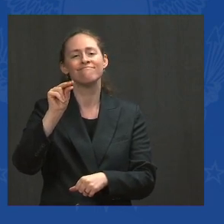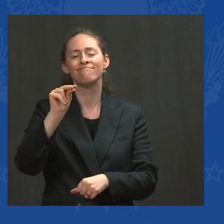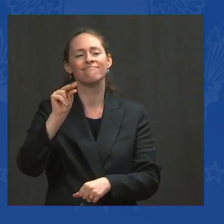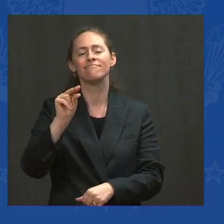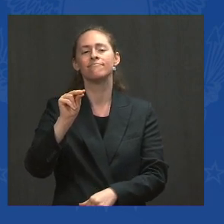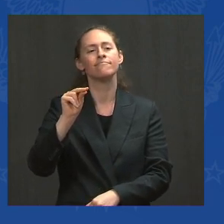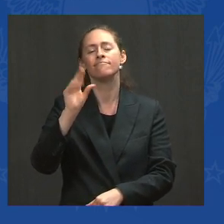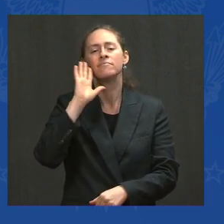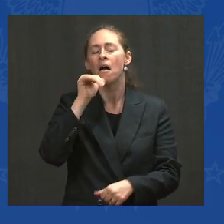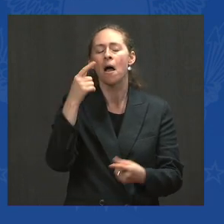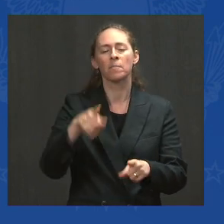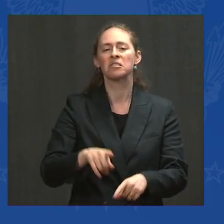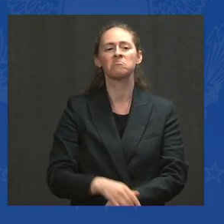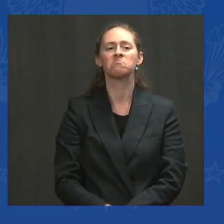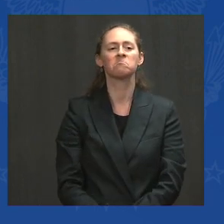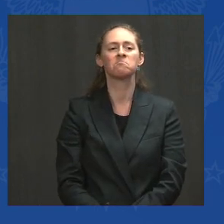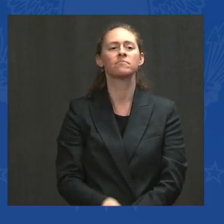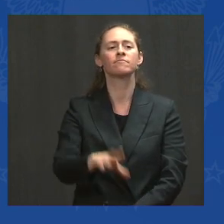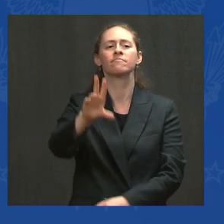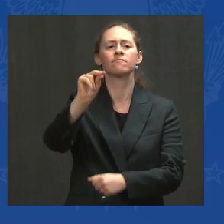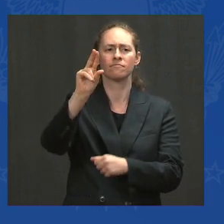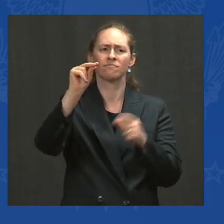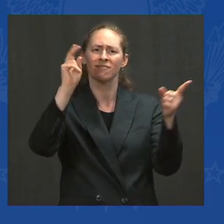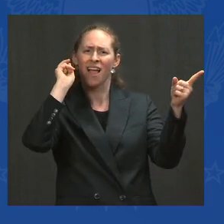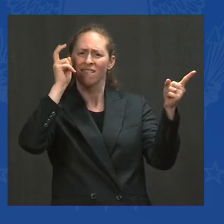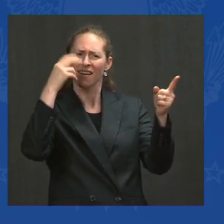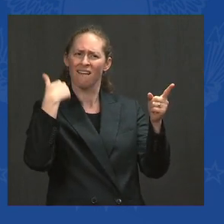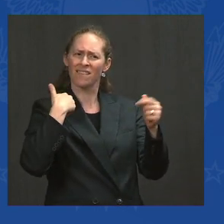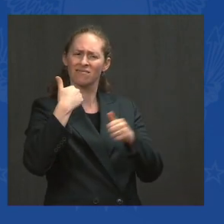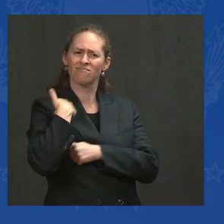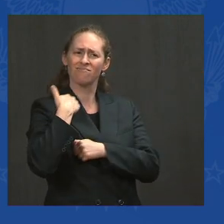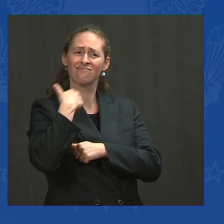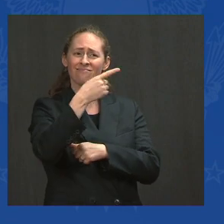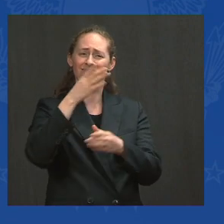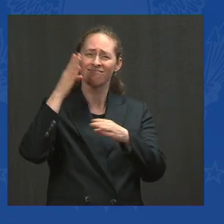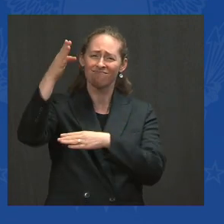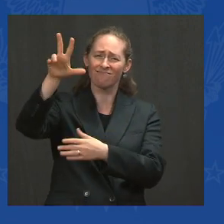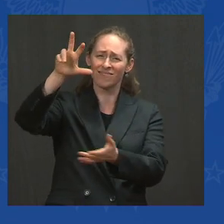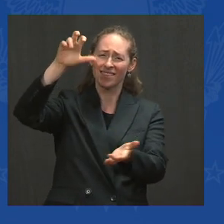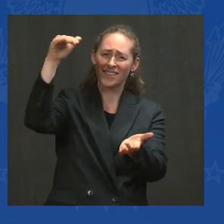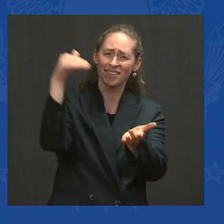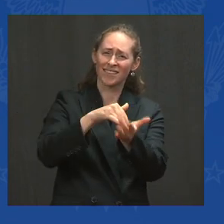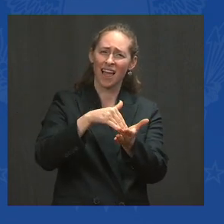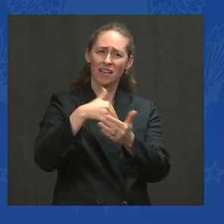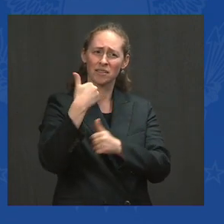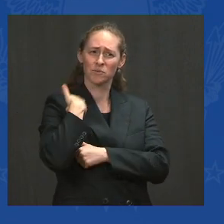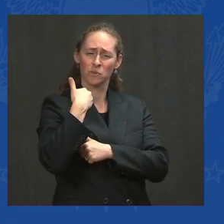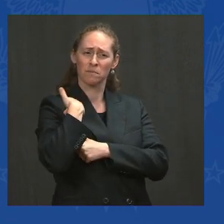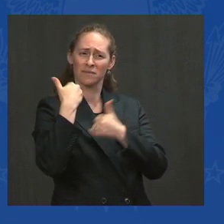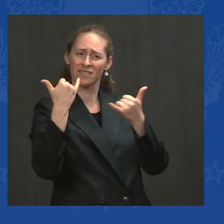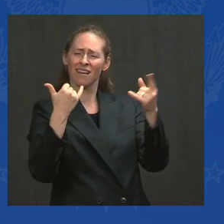The President: Because you -- the Afghan troops have 300,000 well-equipped -- as well-equipped as any